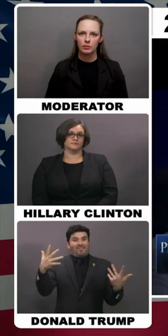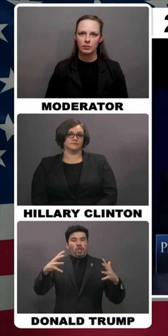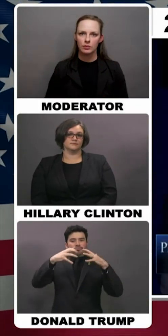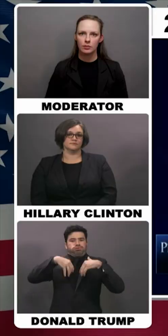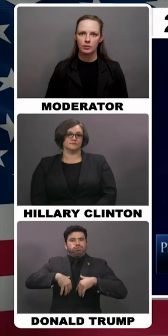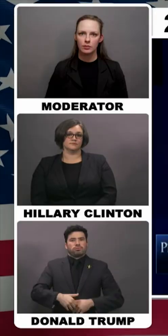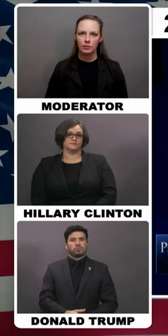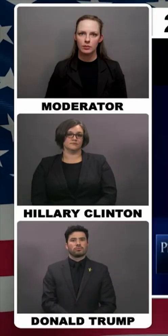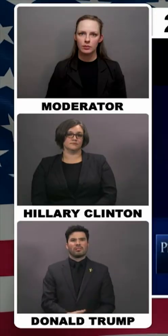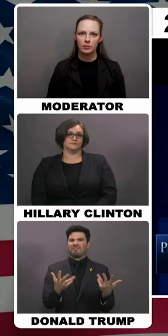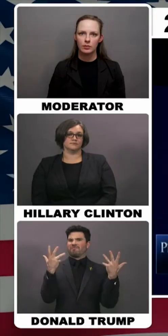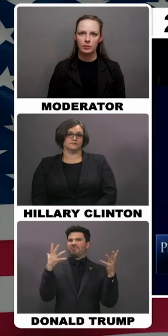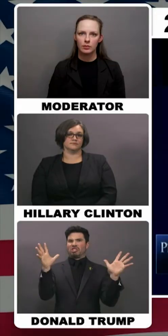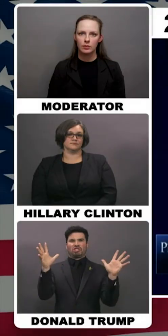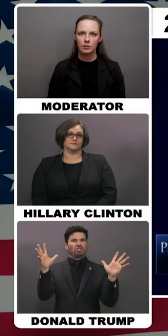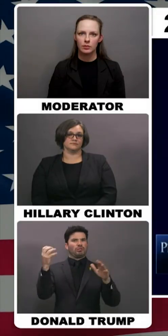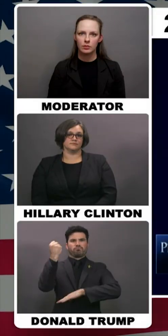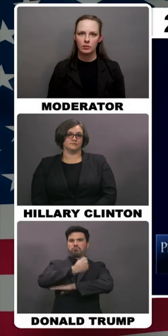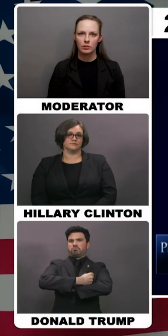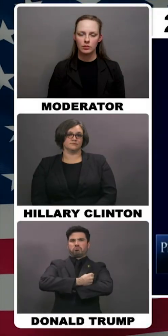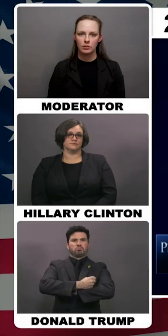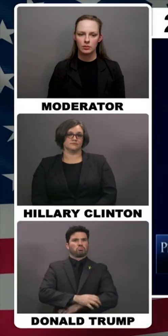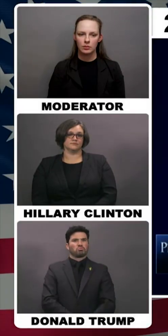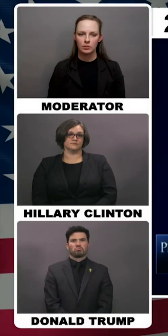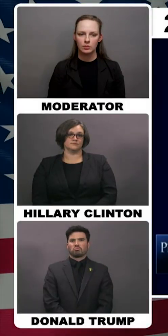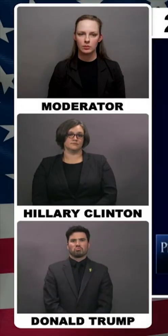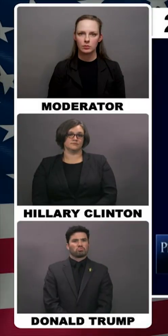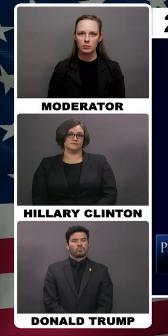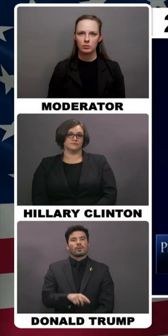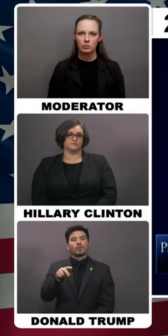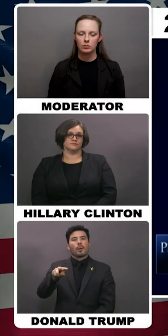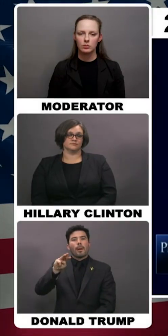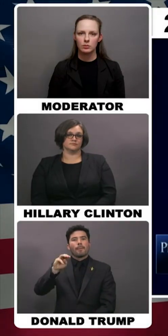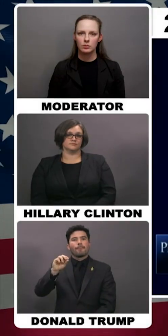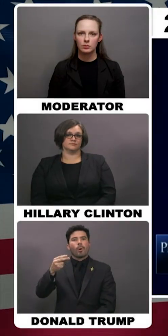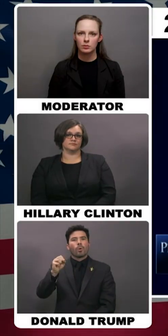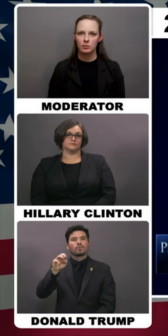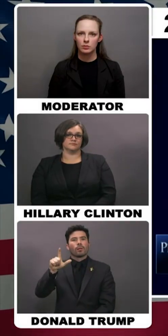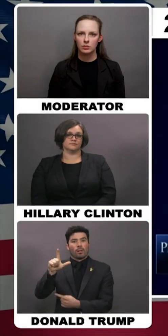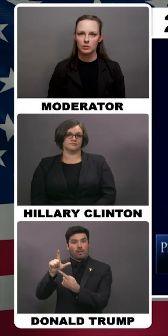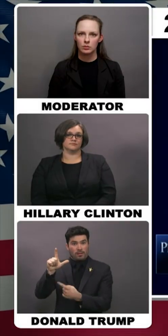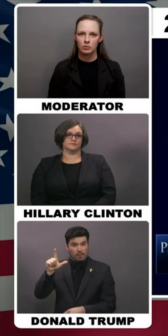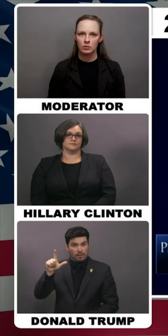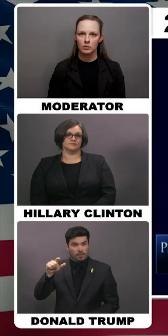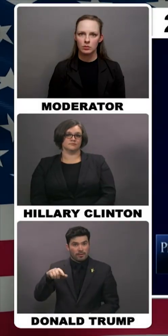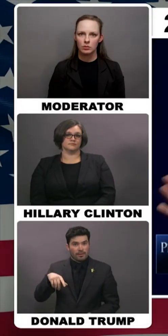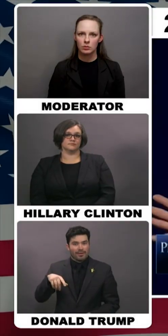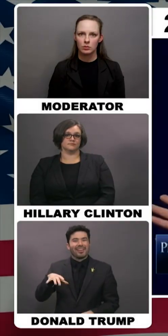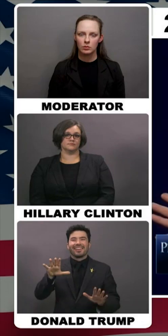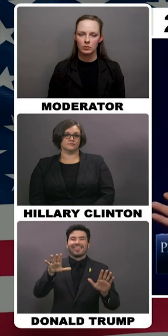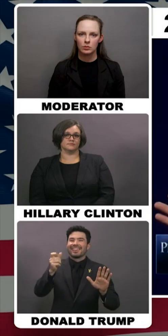It basically has fallen. Lemme tell you something. You take a look at Mosul. The biggest problem I have with the stupidity of our foreign policy.